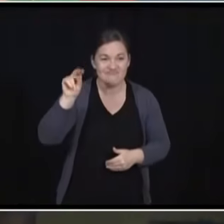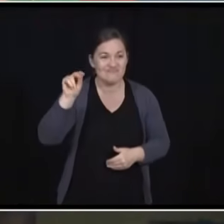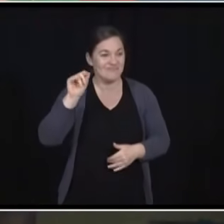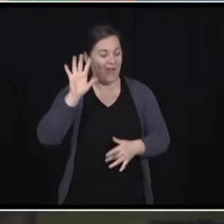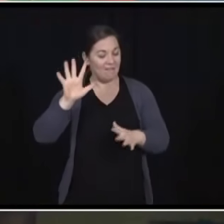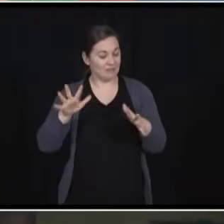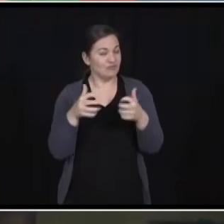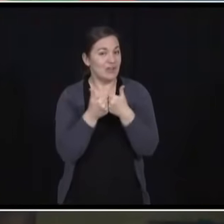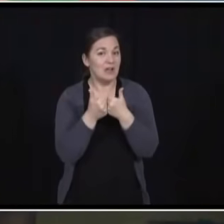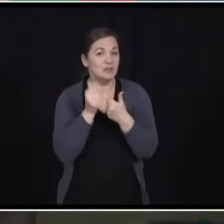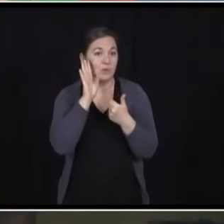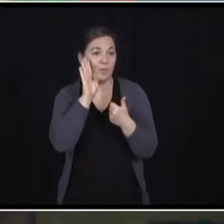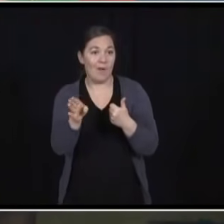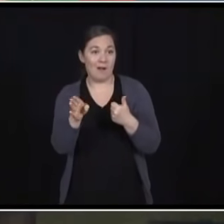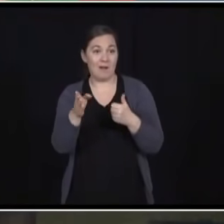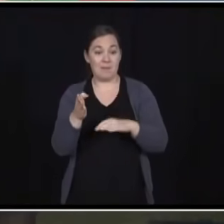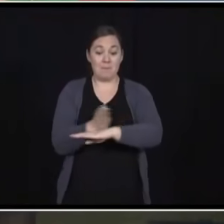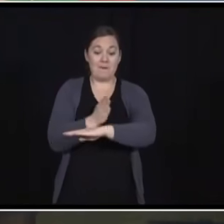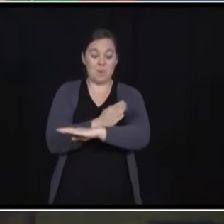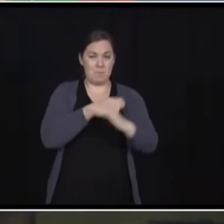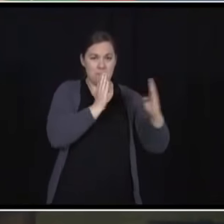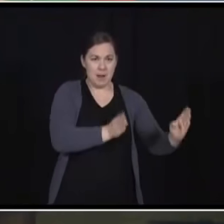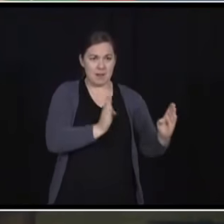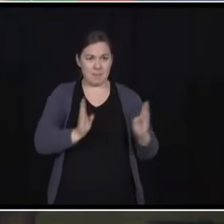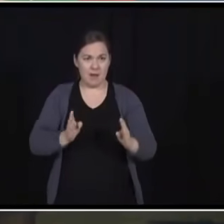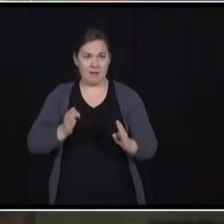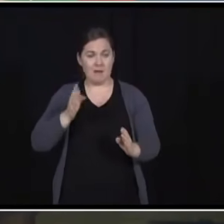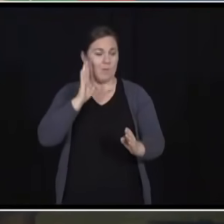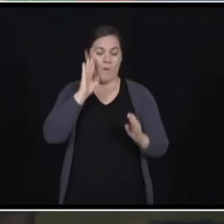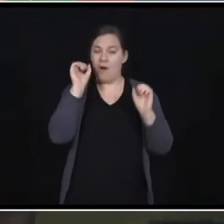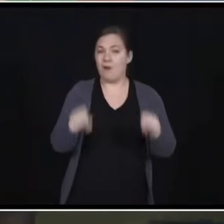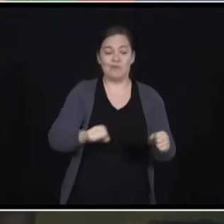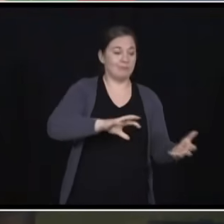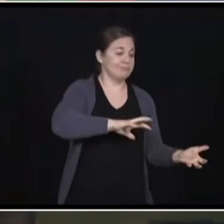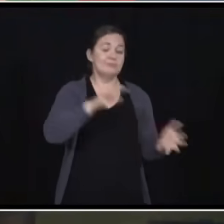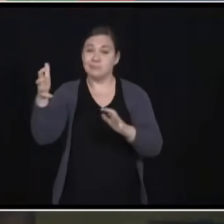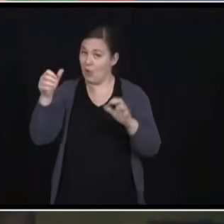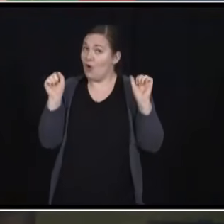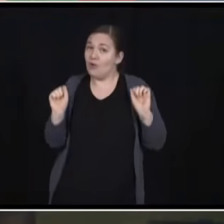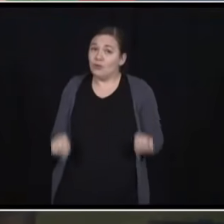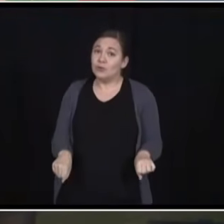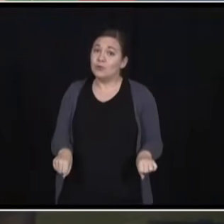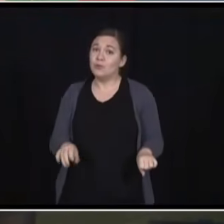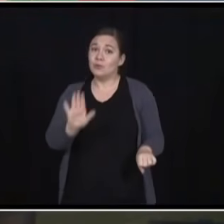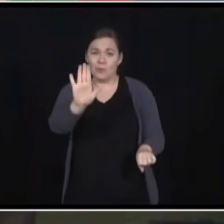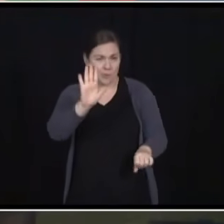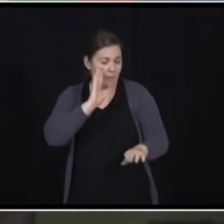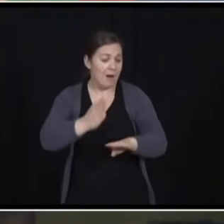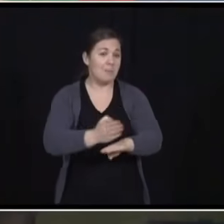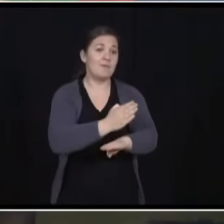and our long-term care homes, and it is up to us to get ready for when the vaccine is available.